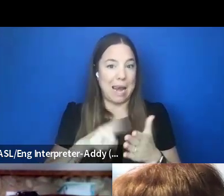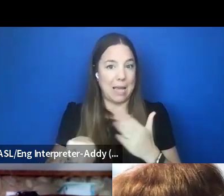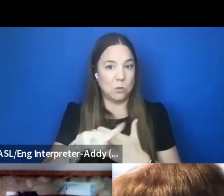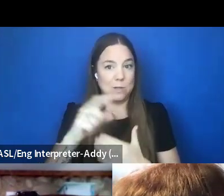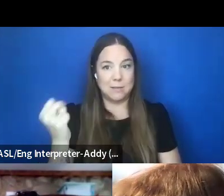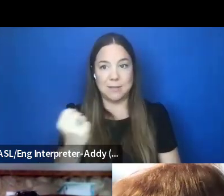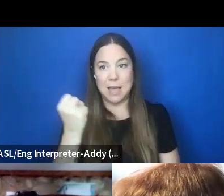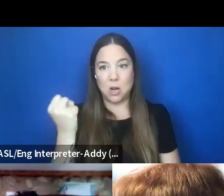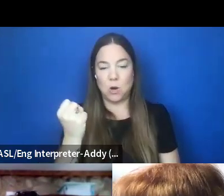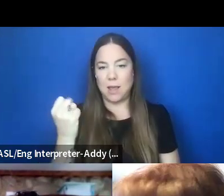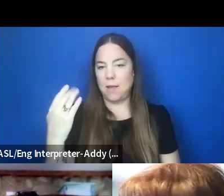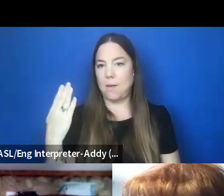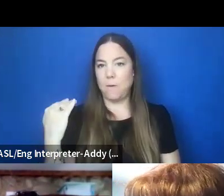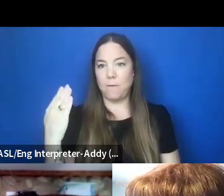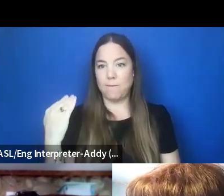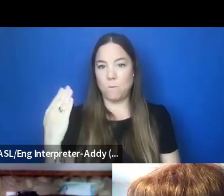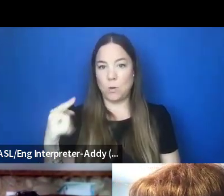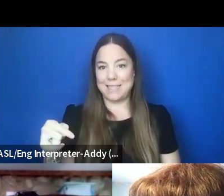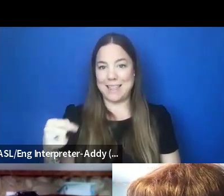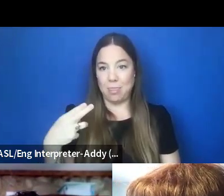Adeleigh Belyeu: the 14, th Adeleigh Belyeu: the